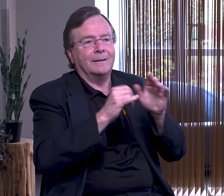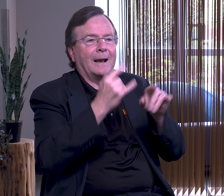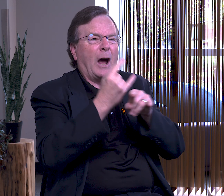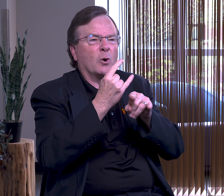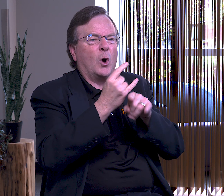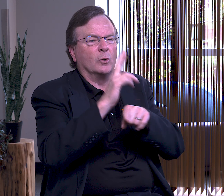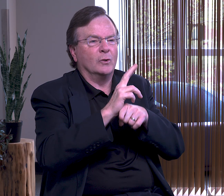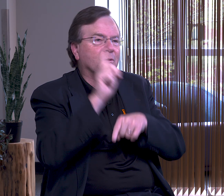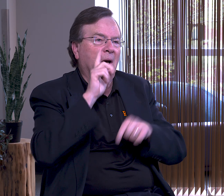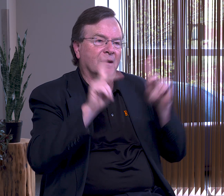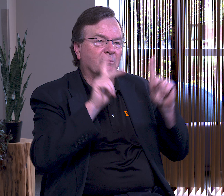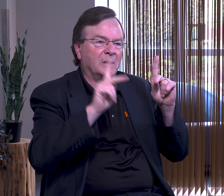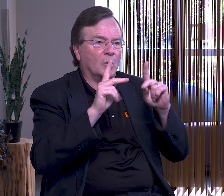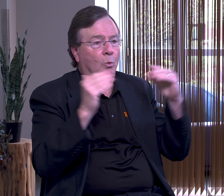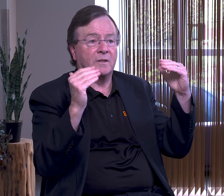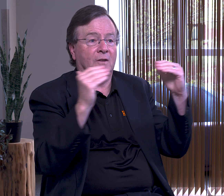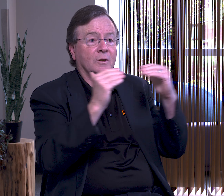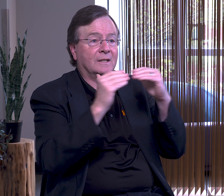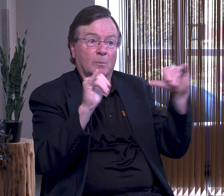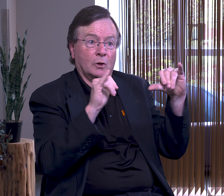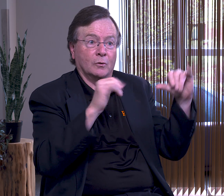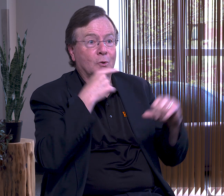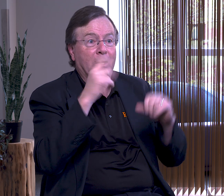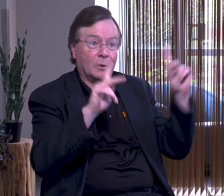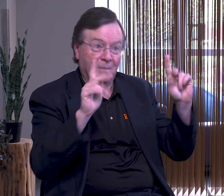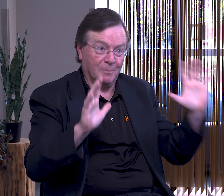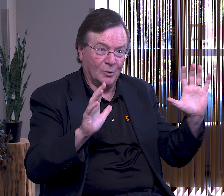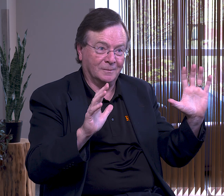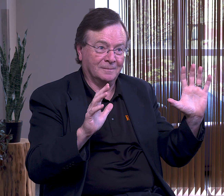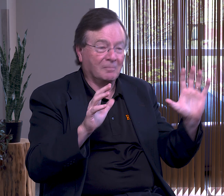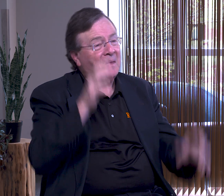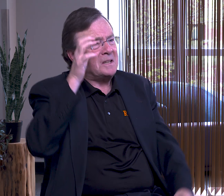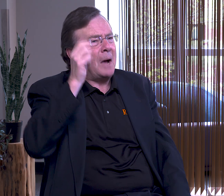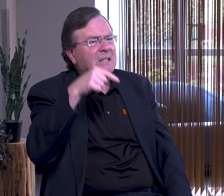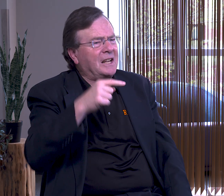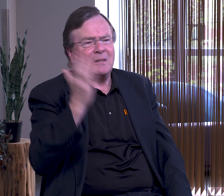that alcohol use by Deaf people was very similar to hearing people. That's common sense.